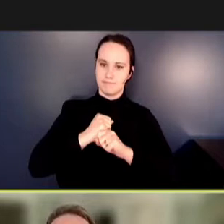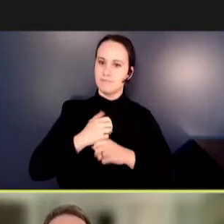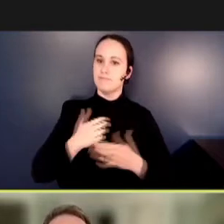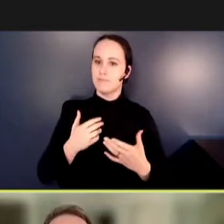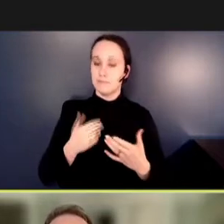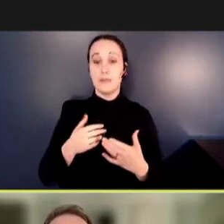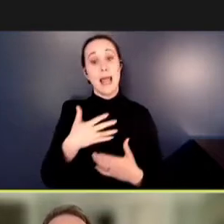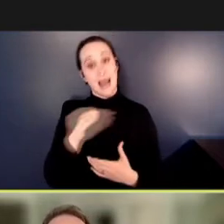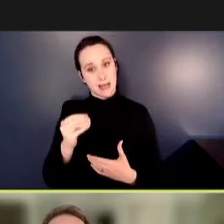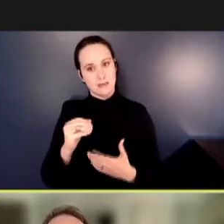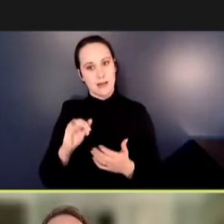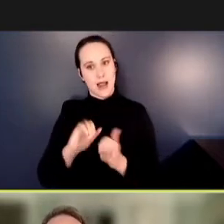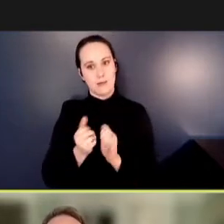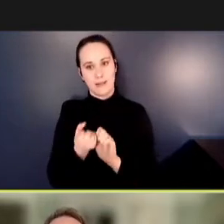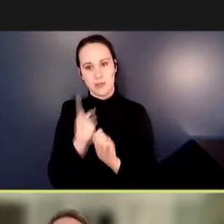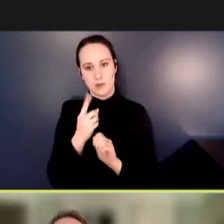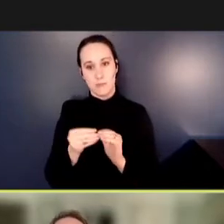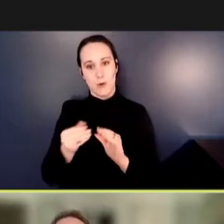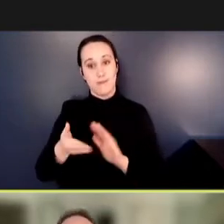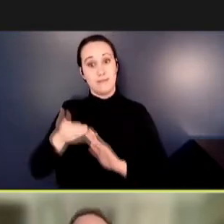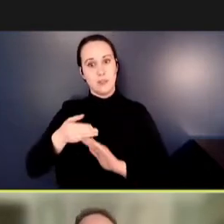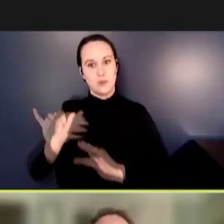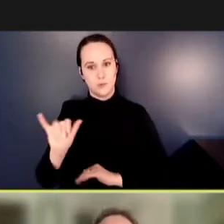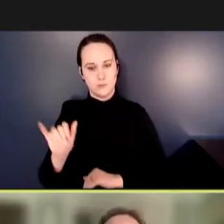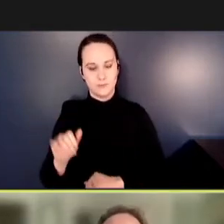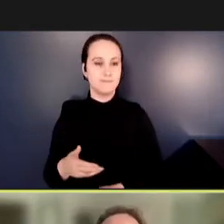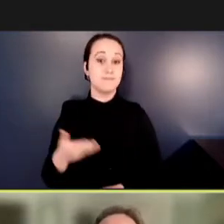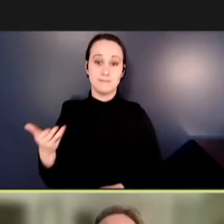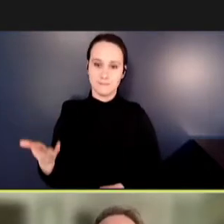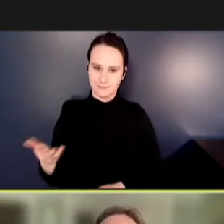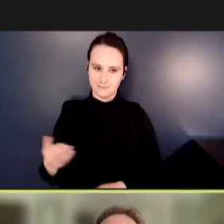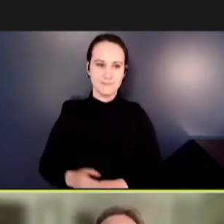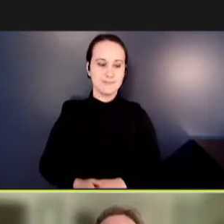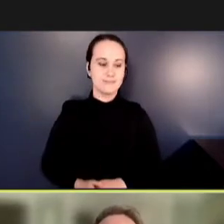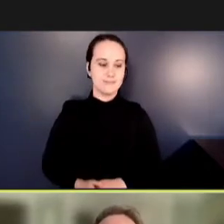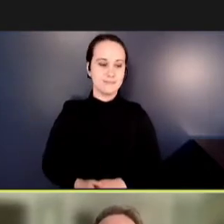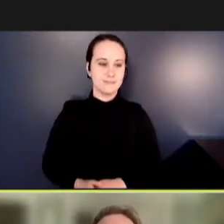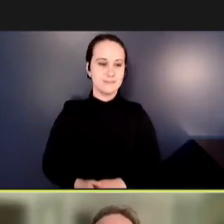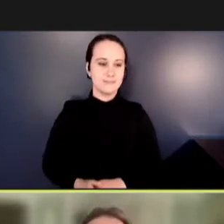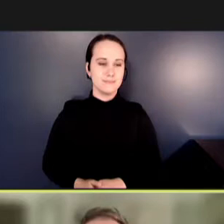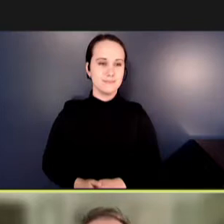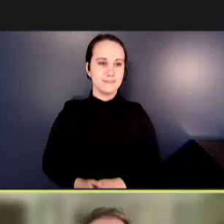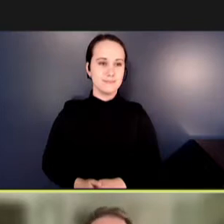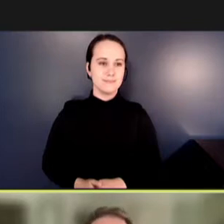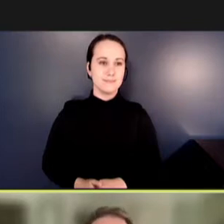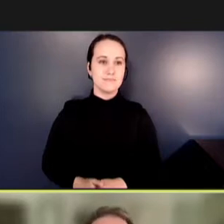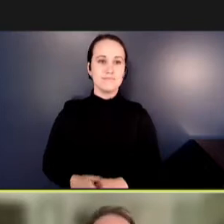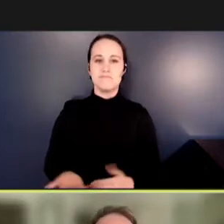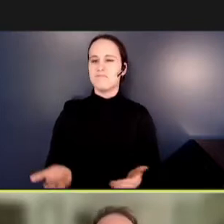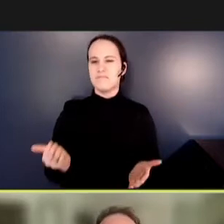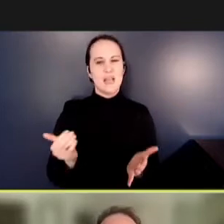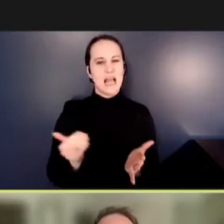So, we'll go through each of these. And I want to just, you know, offer a little